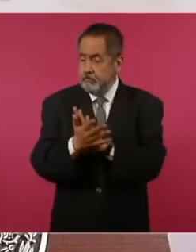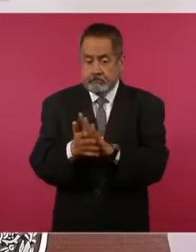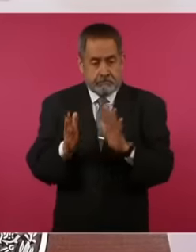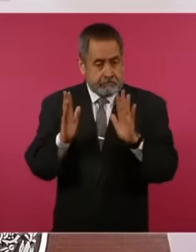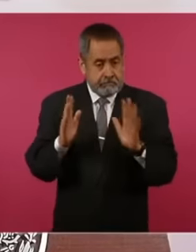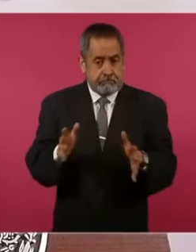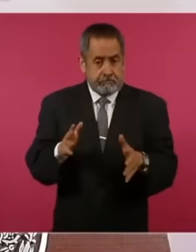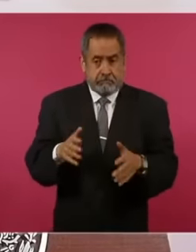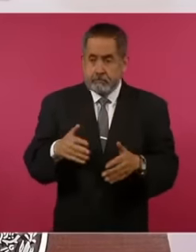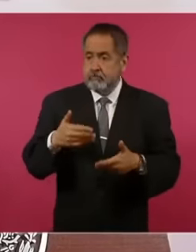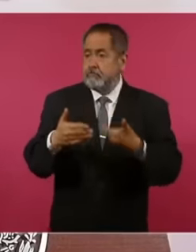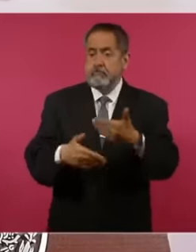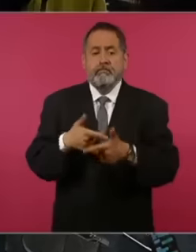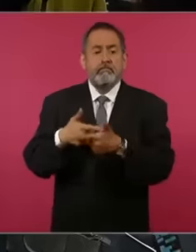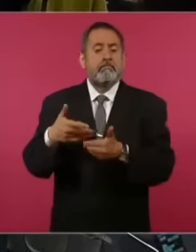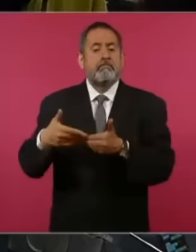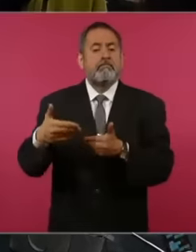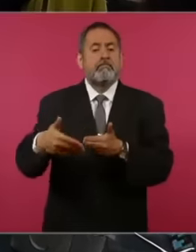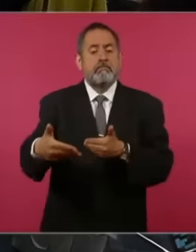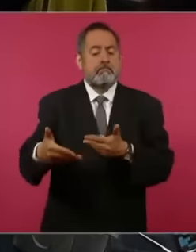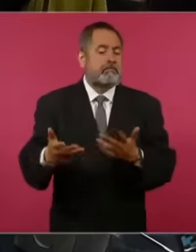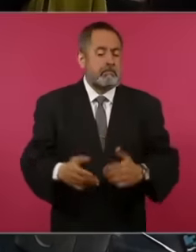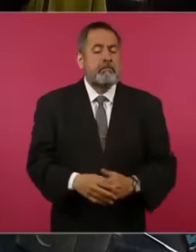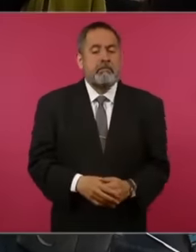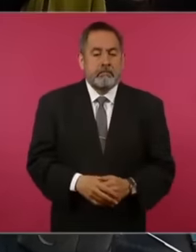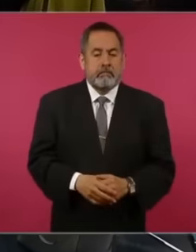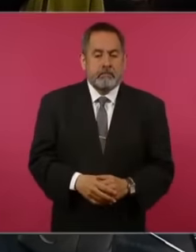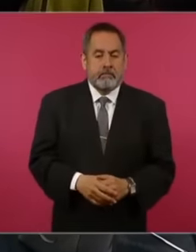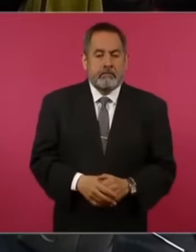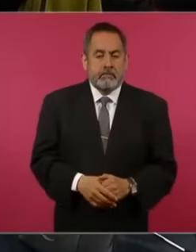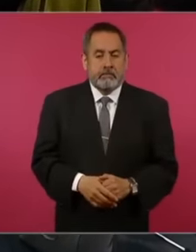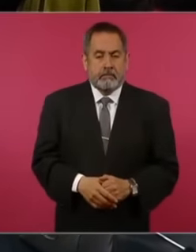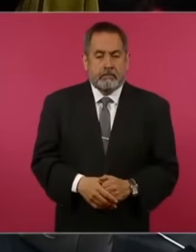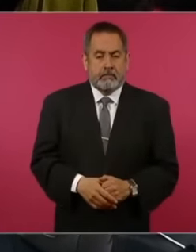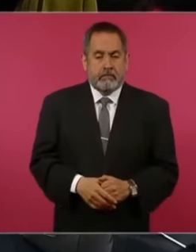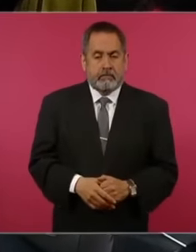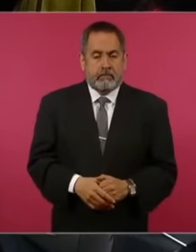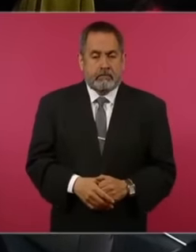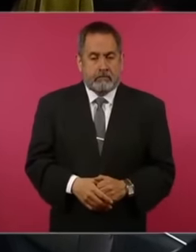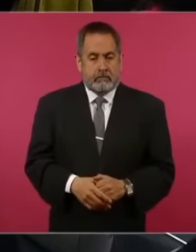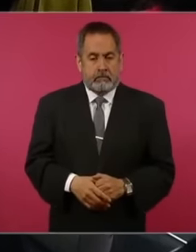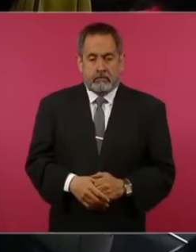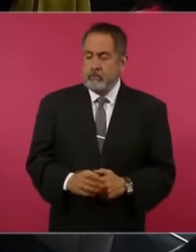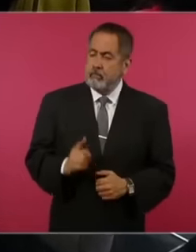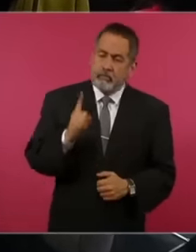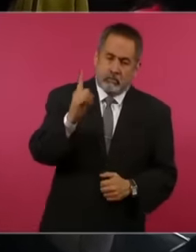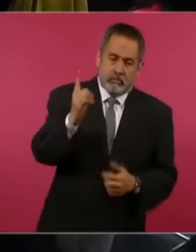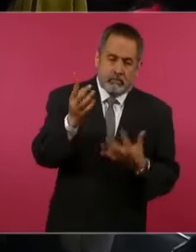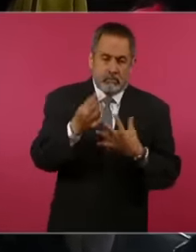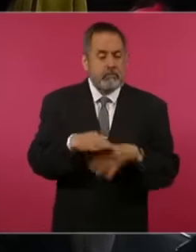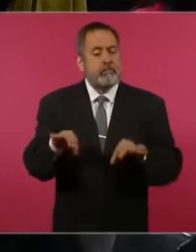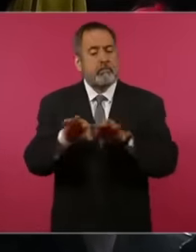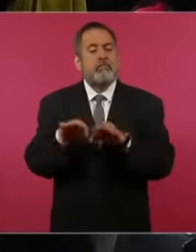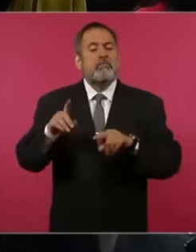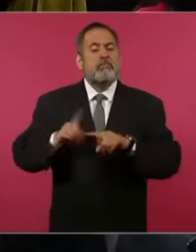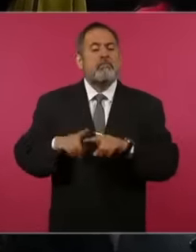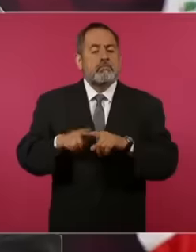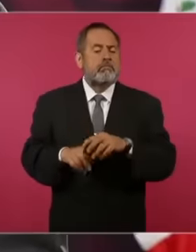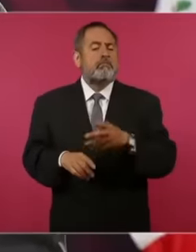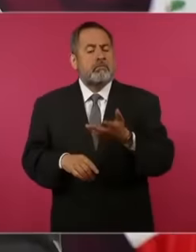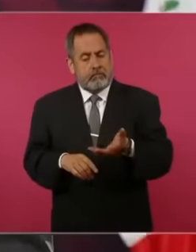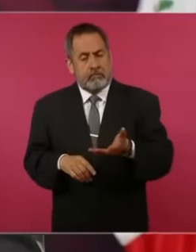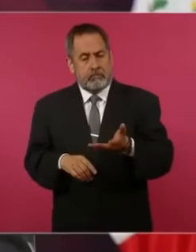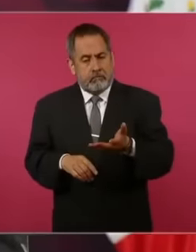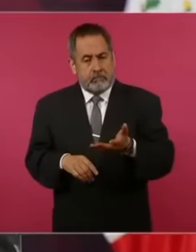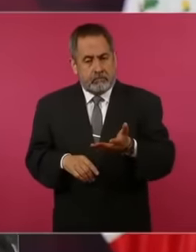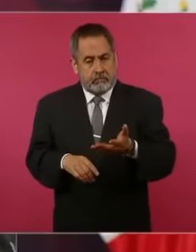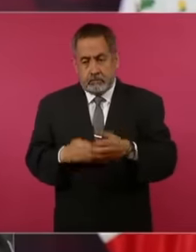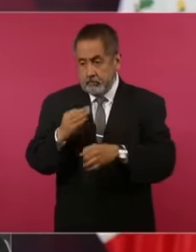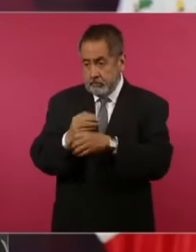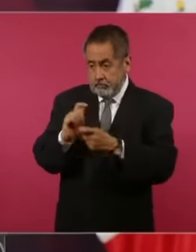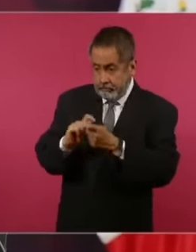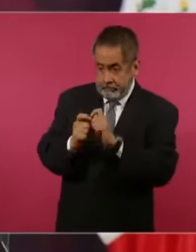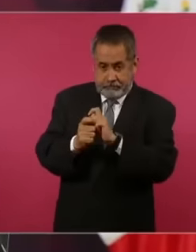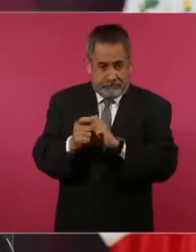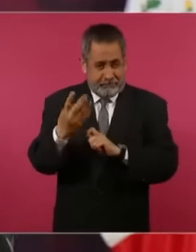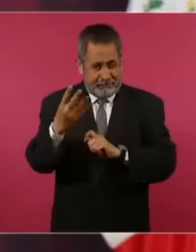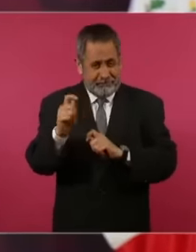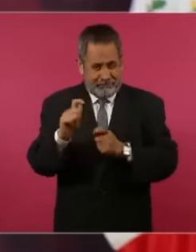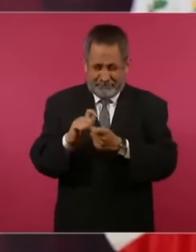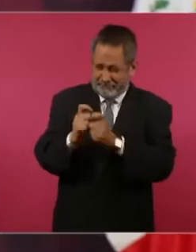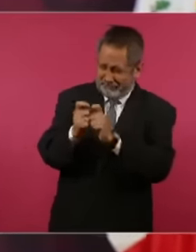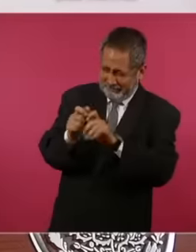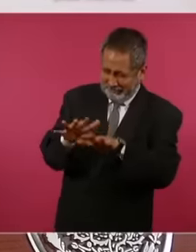to continue and the most important thing is that this is a transformation is a process that